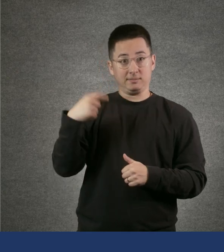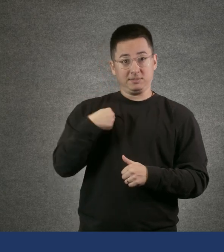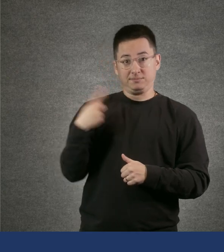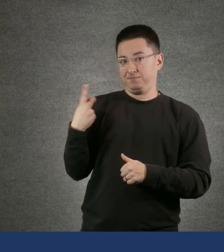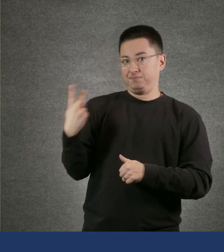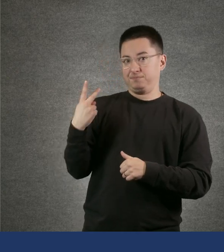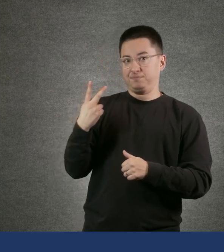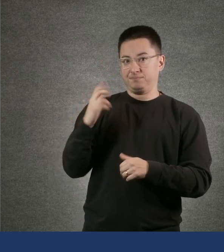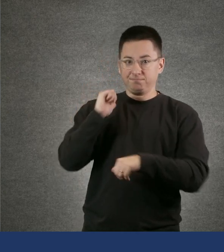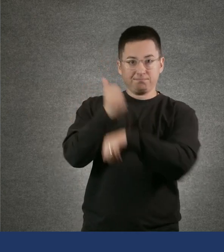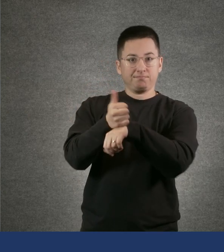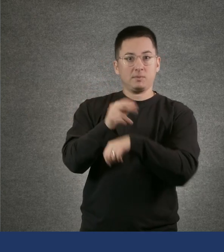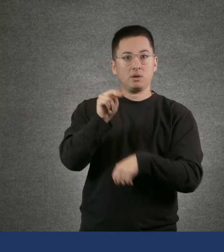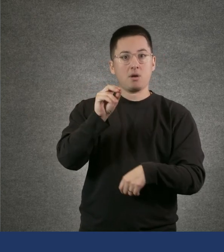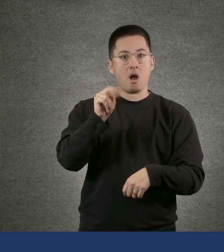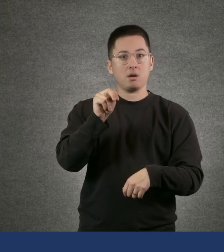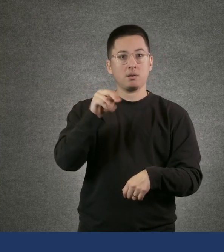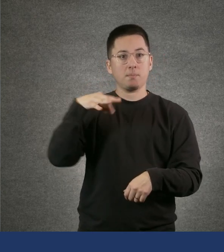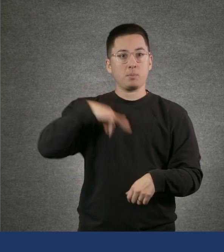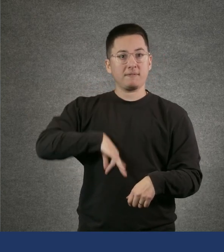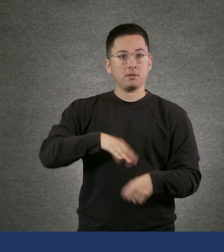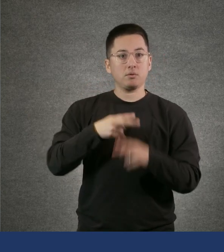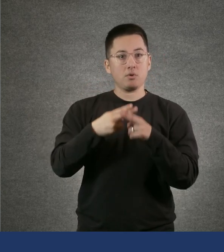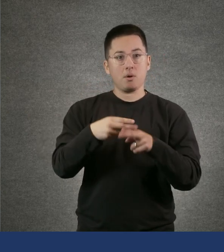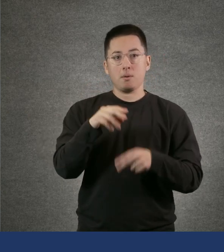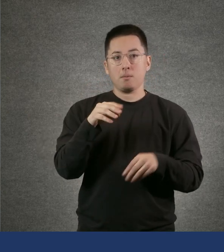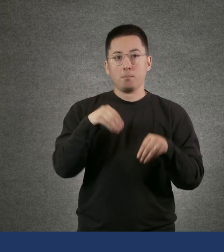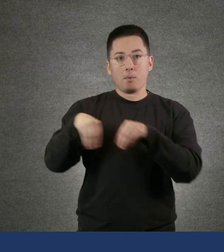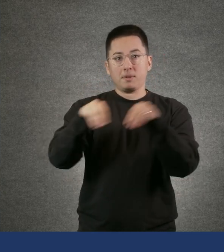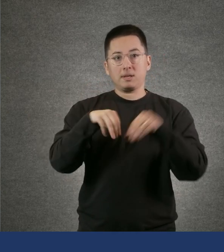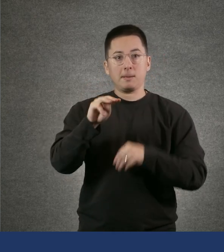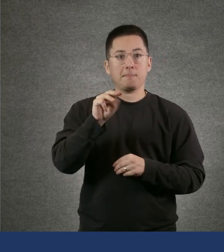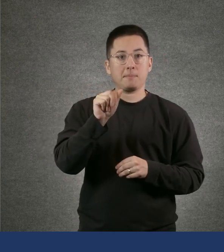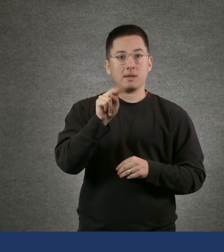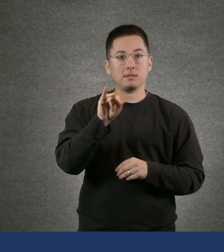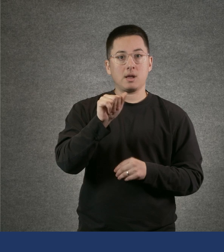called Mobility Mania, Accessibility for All,